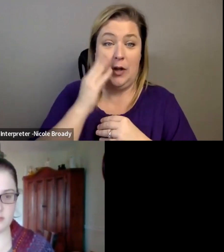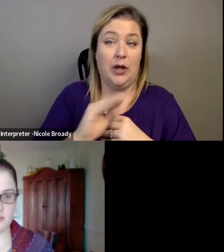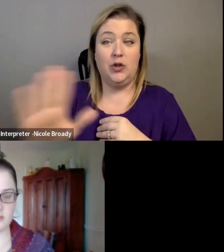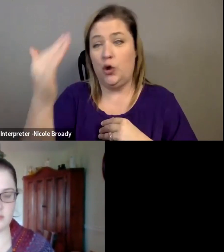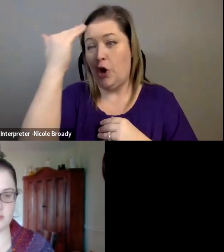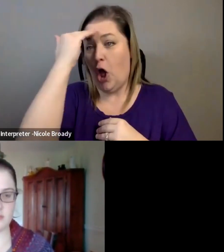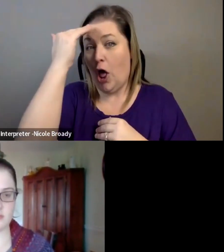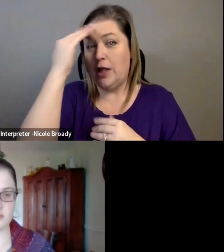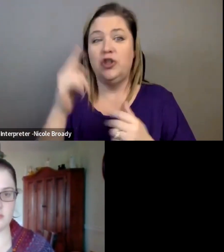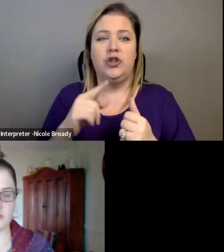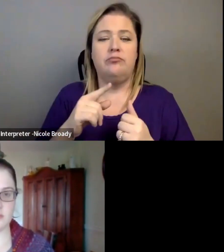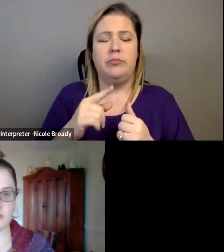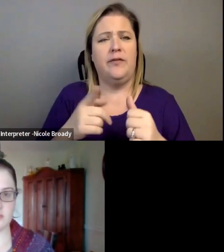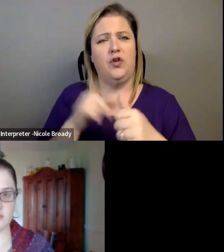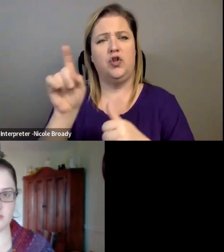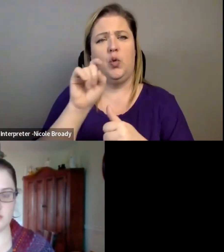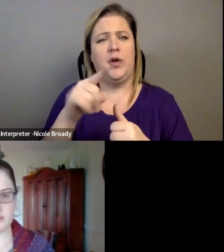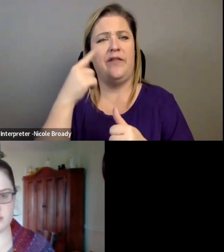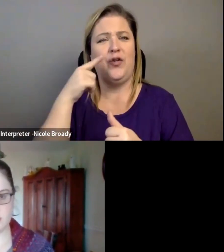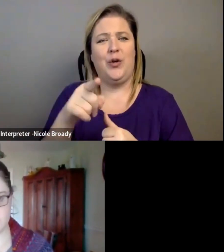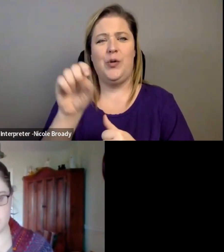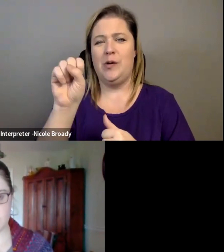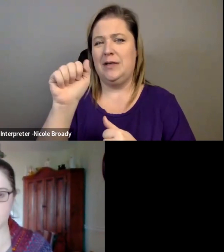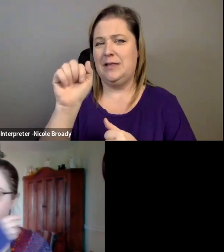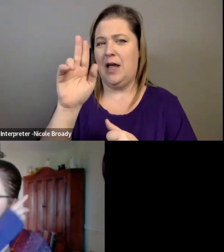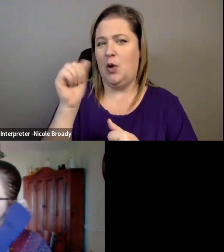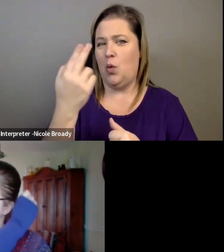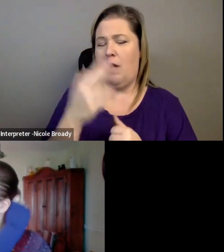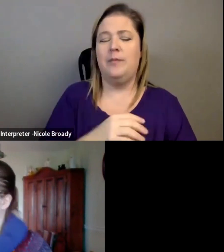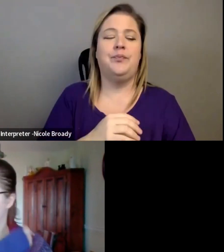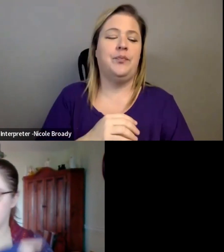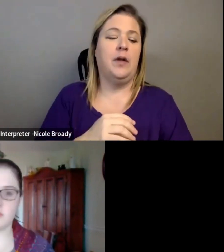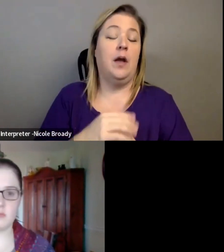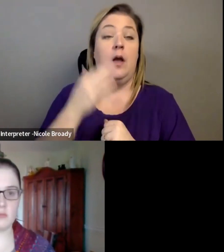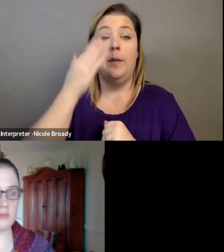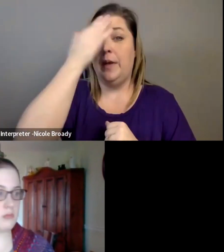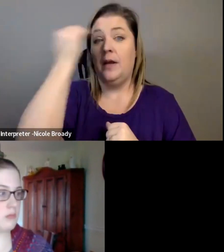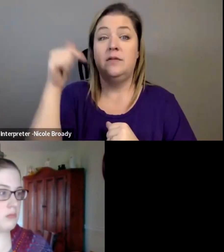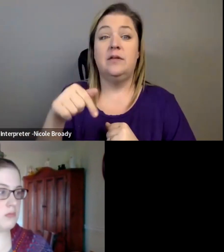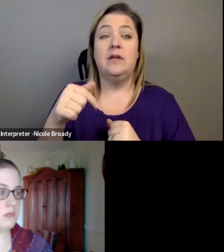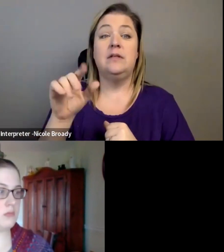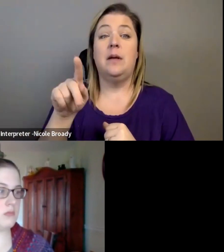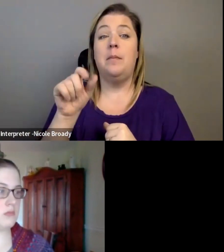And the first question that I have for you, Sarah, is because of the pandemic, are there one